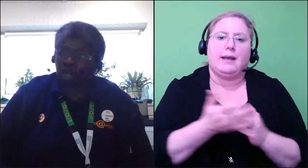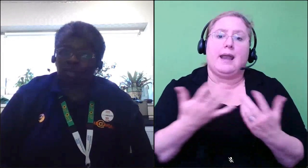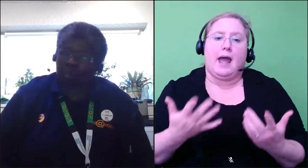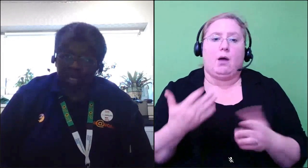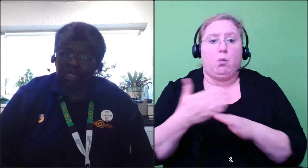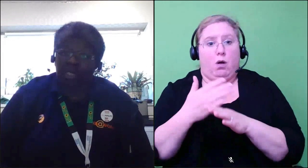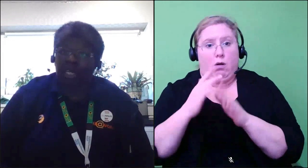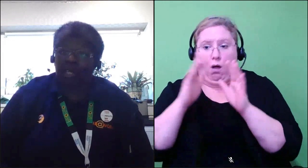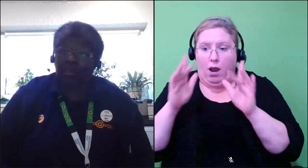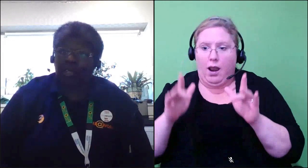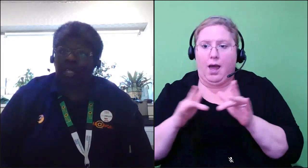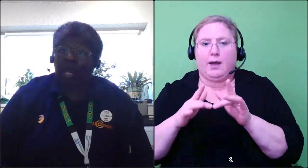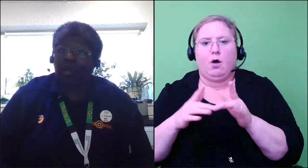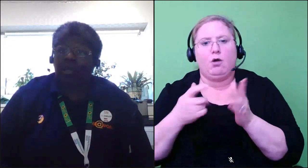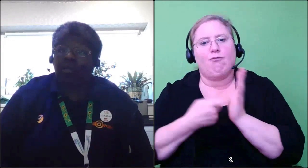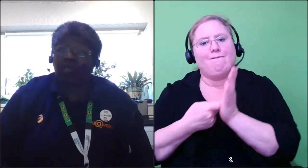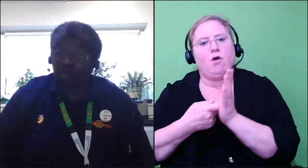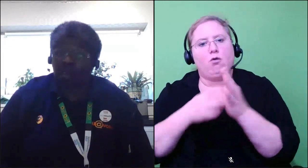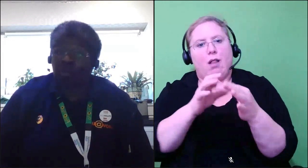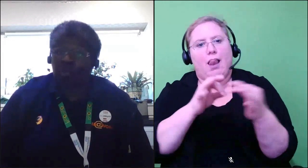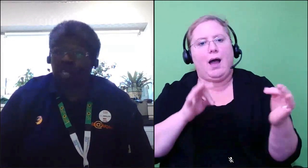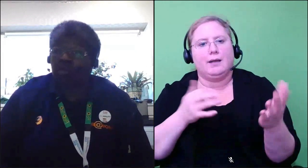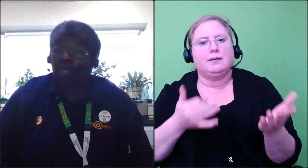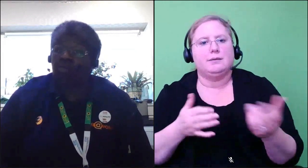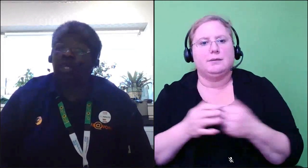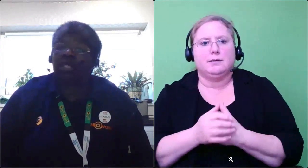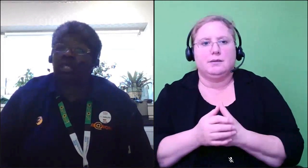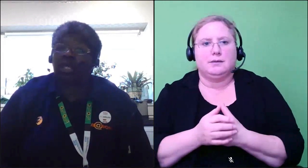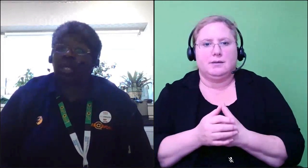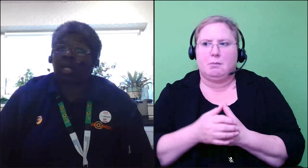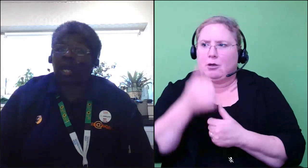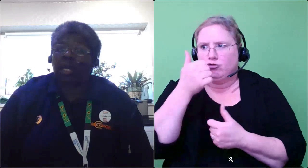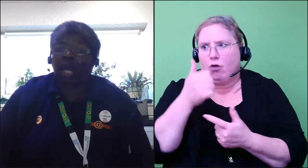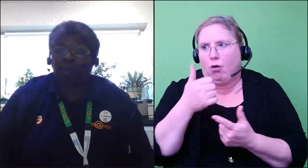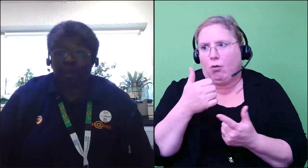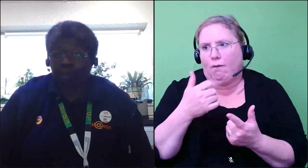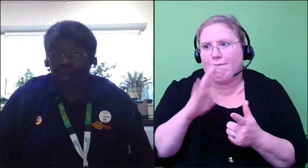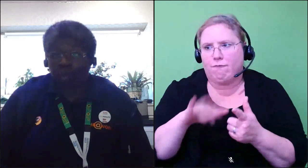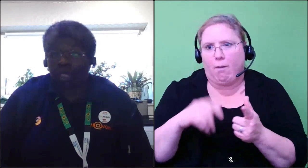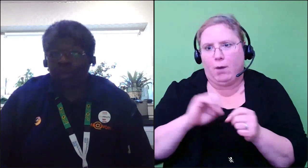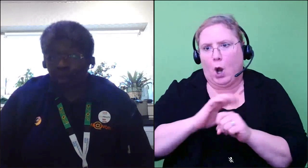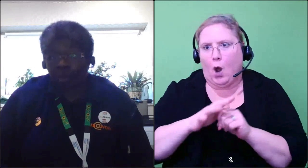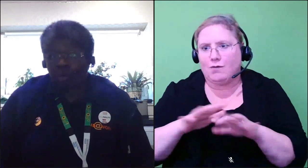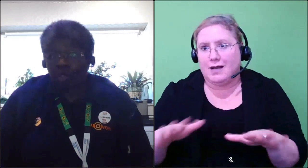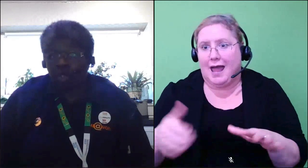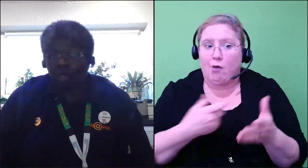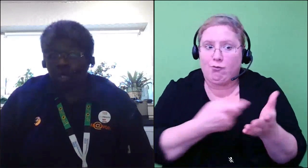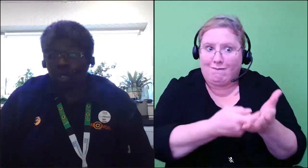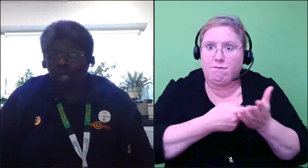You don't need me to tell you that the referrals have increased and our people that we support